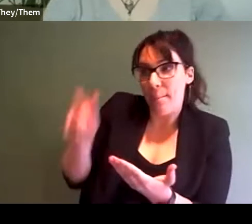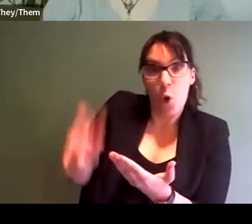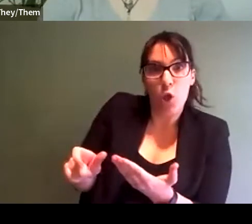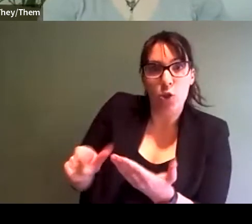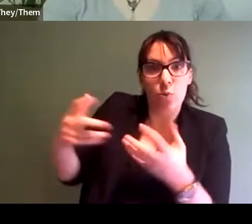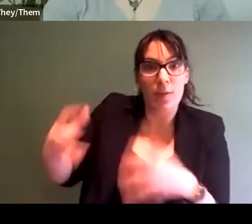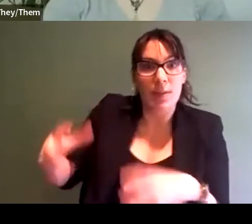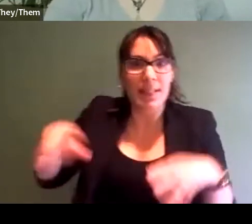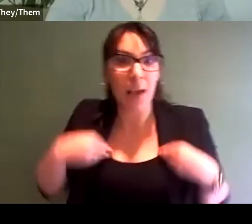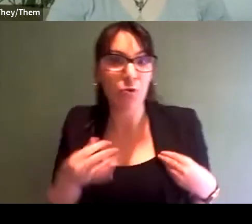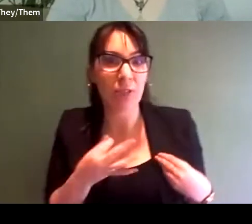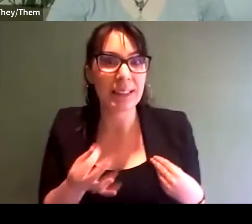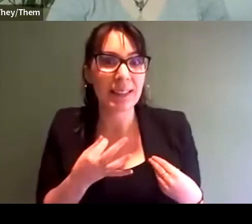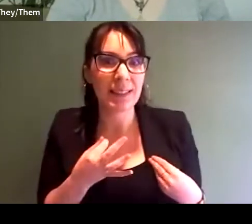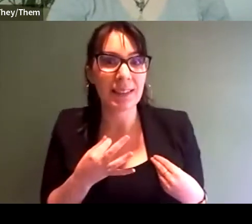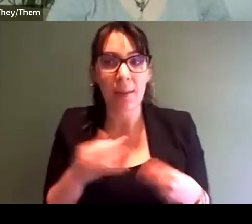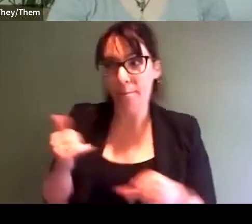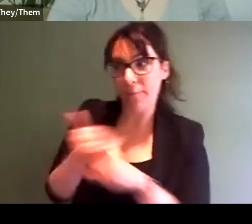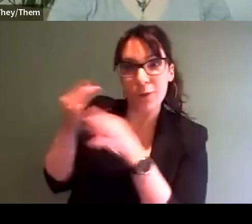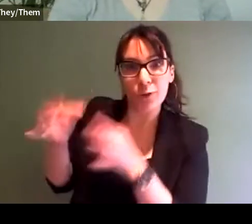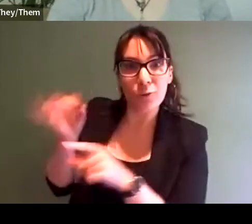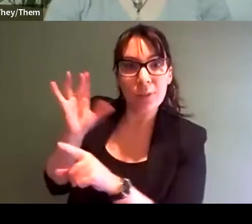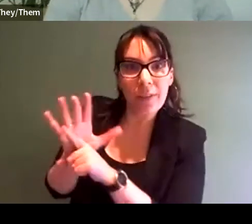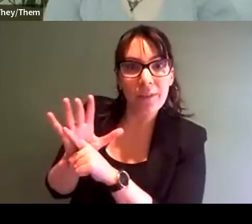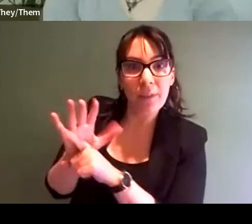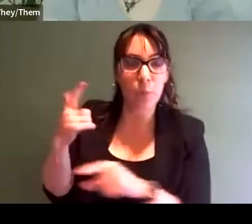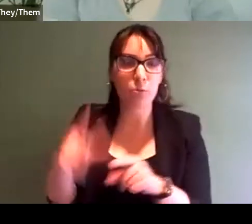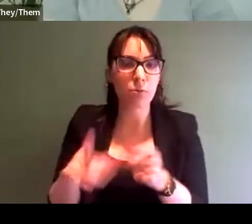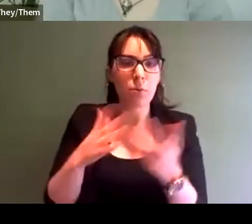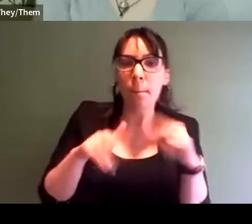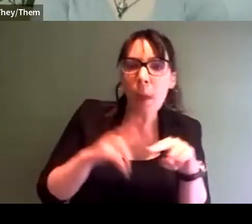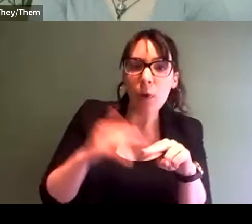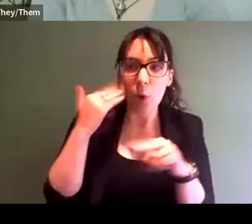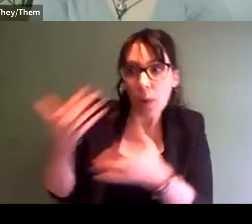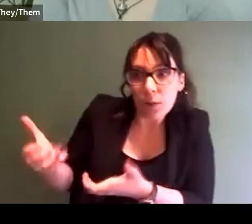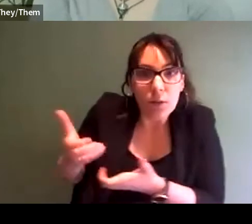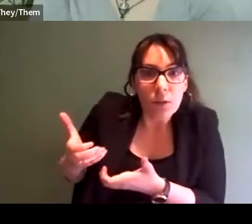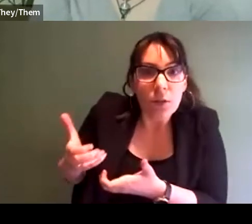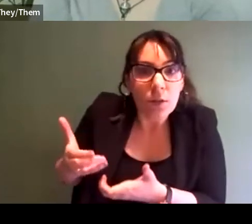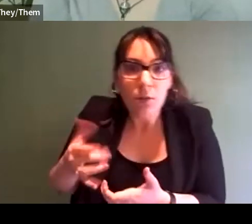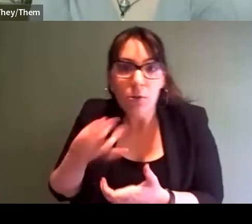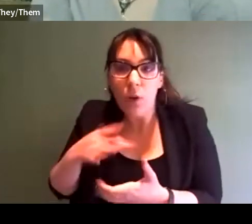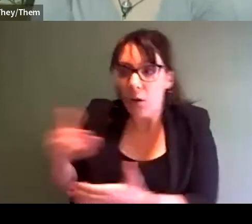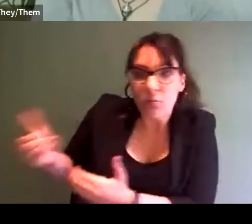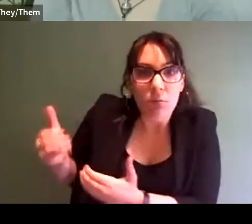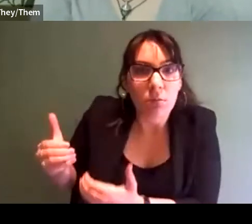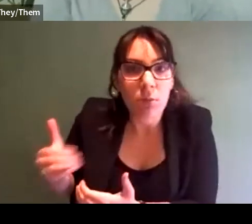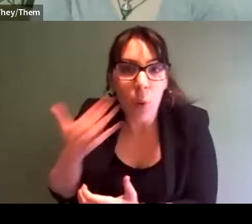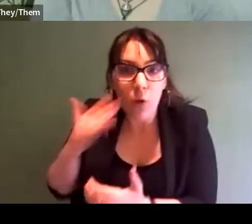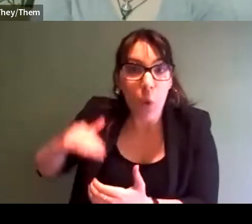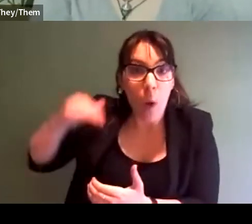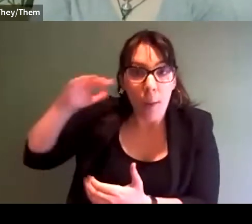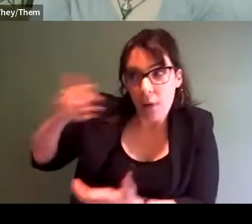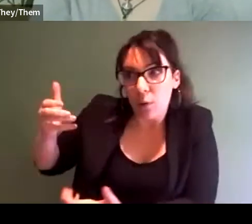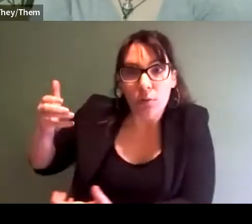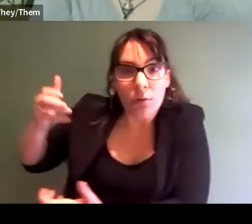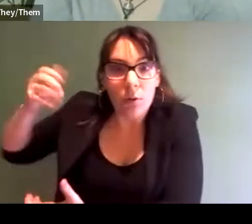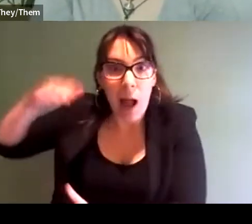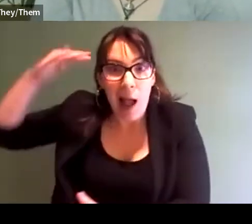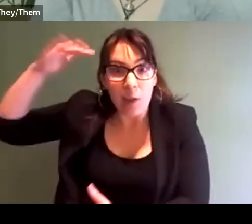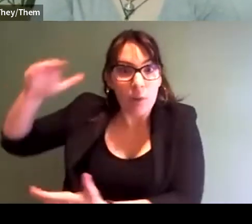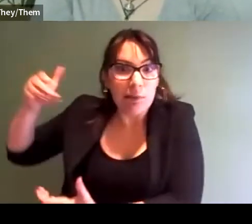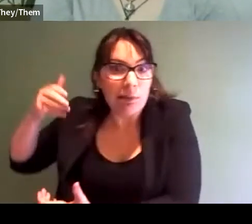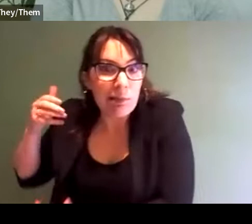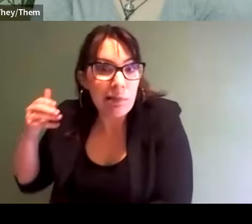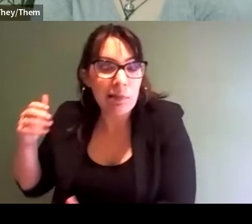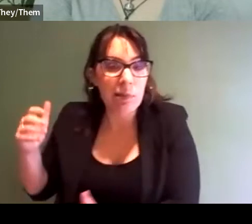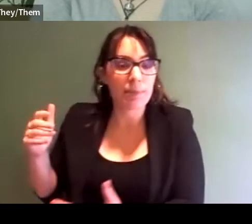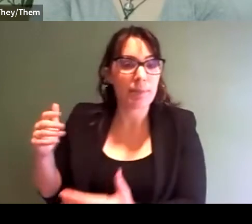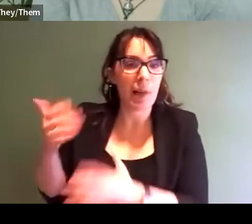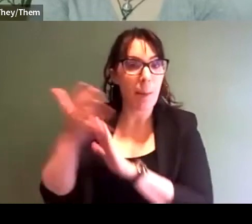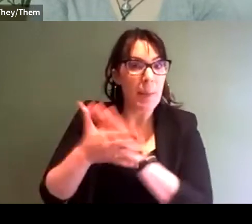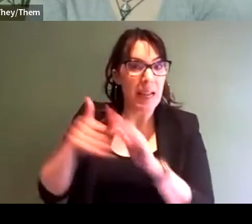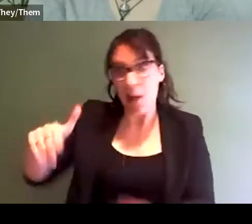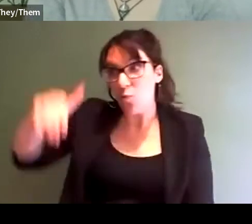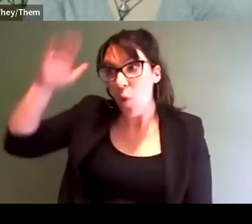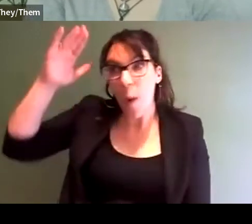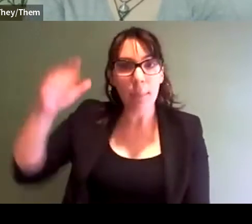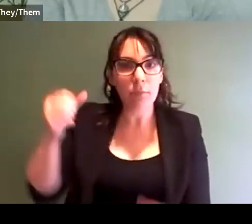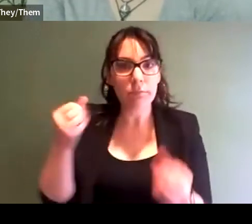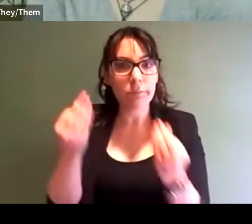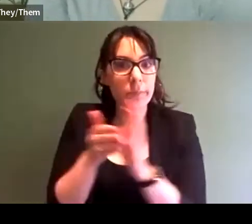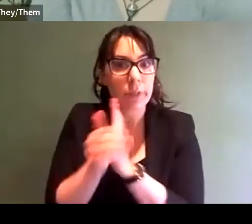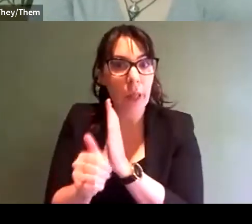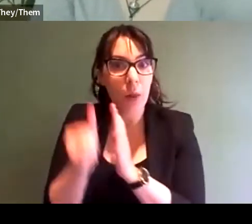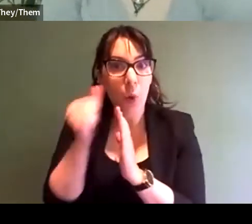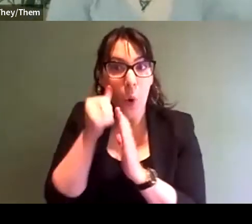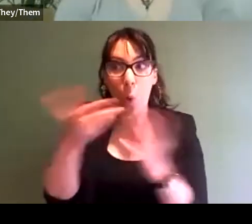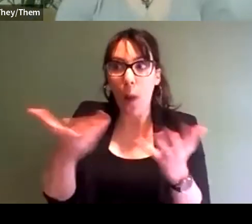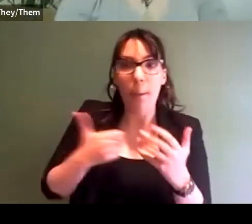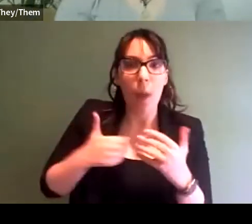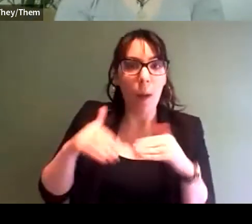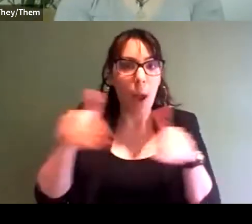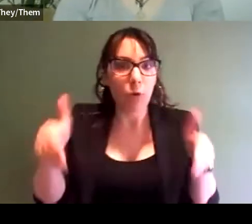But there is that tendency to hold, hold you know your child close and to make sure that they're safe, but what eventually ends up happening is as they grow up they don't have those skills of learning, you know, what are their capabilities.